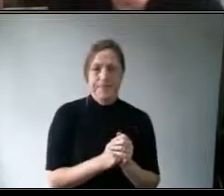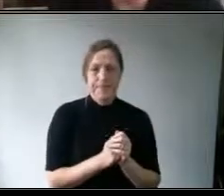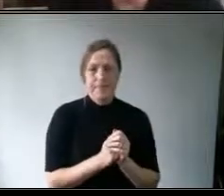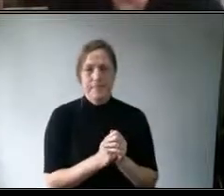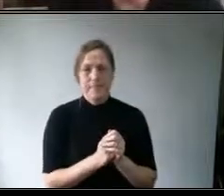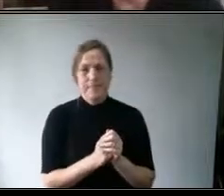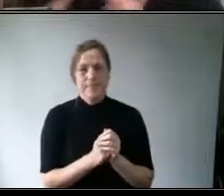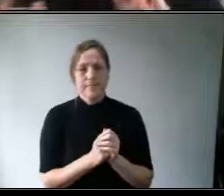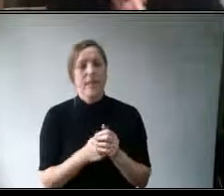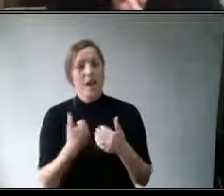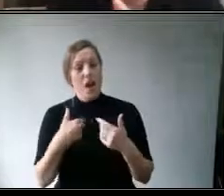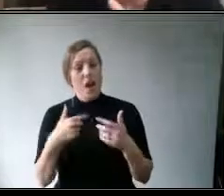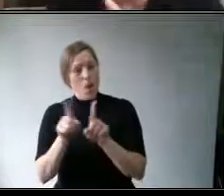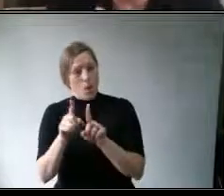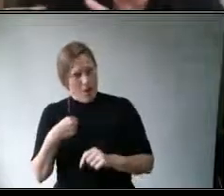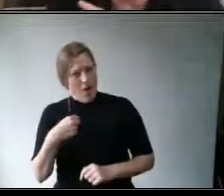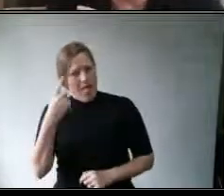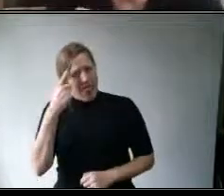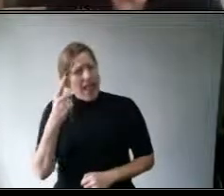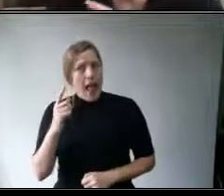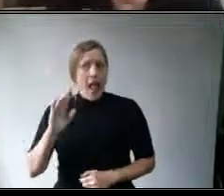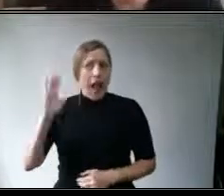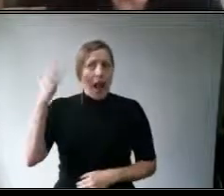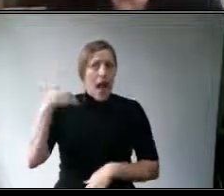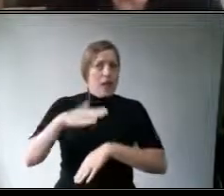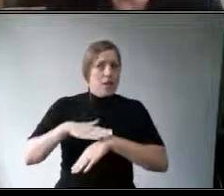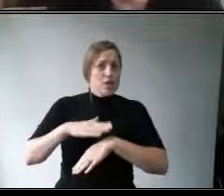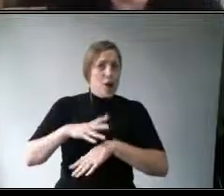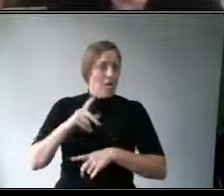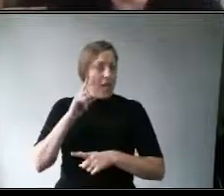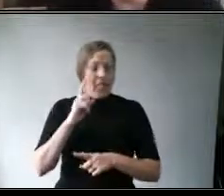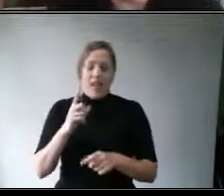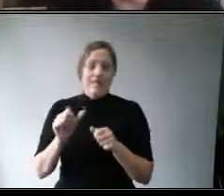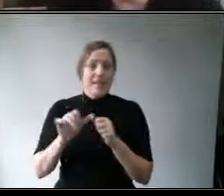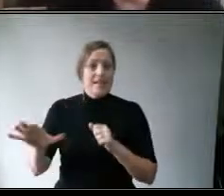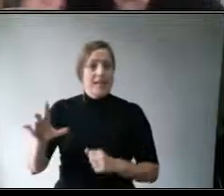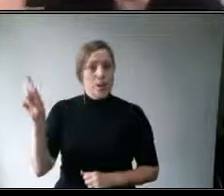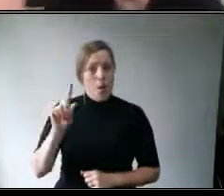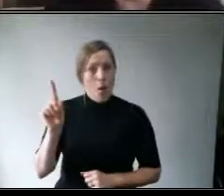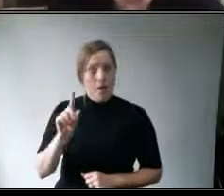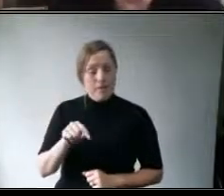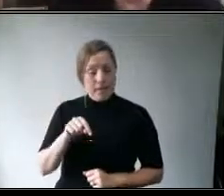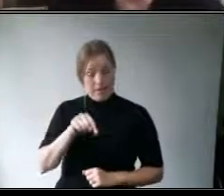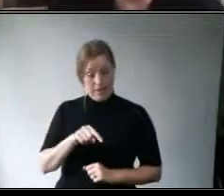um you know not seeing the internship the interns from this program end up all in access